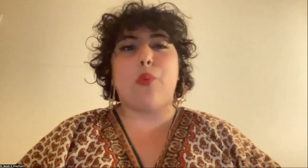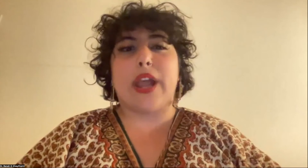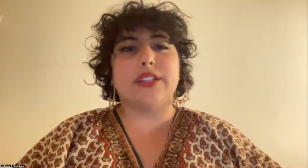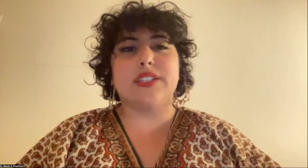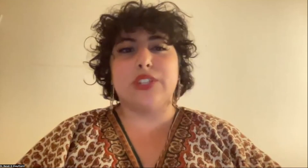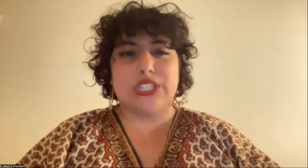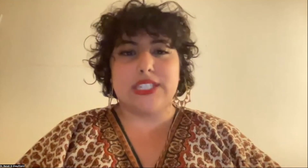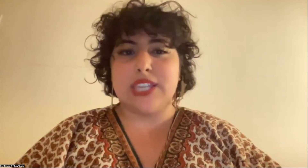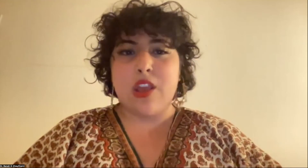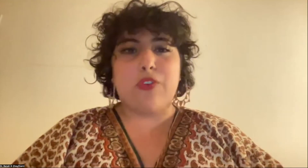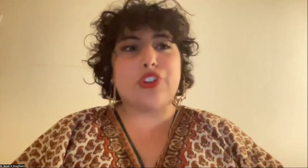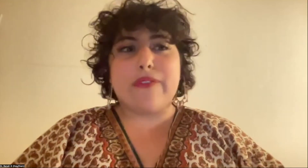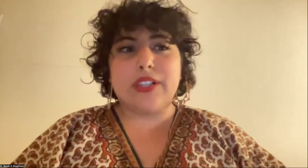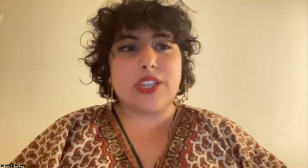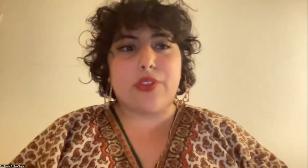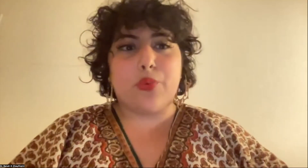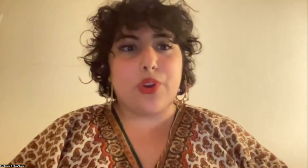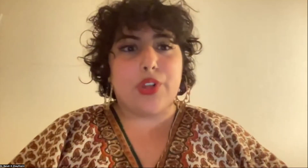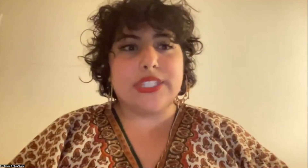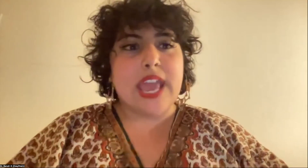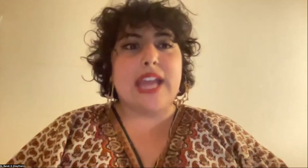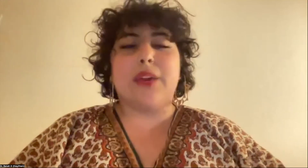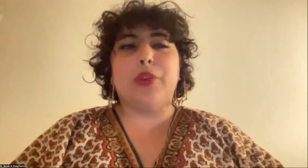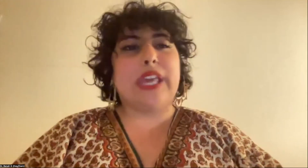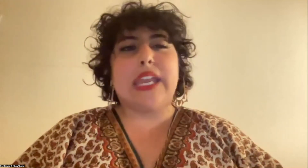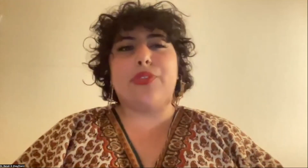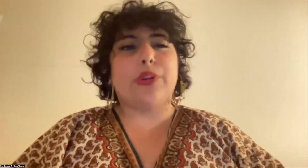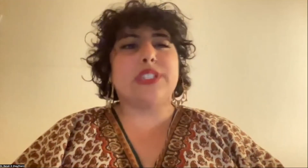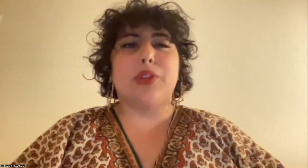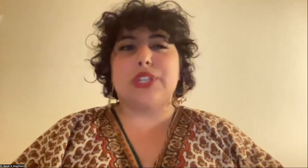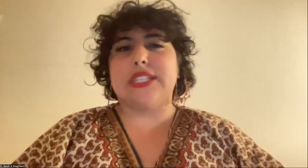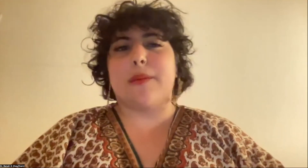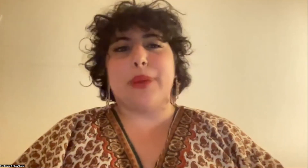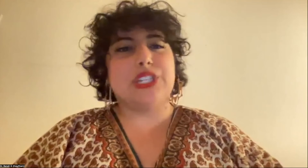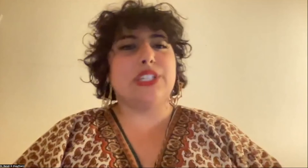our wildest visions for travelling to other worlds and communicating through explosions, combustions,